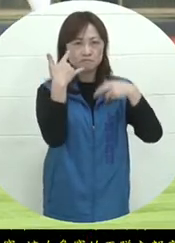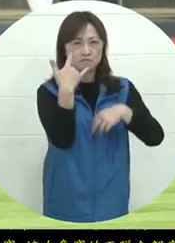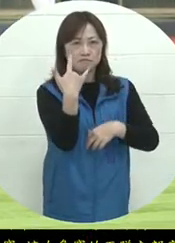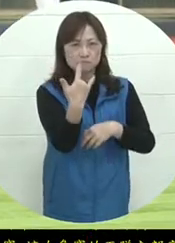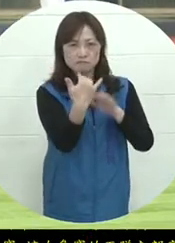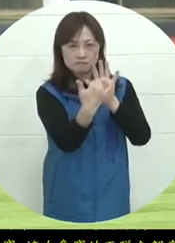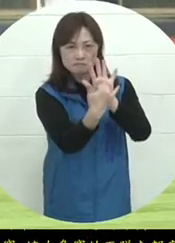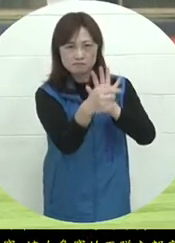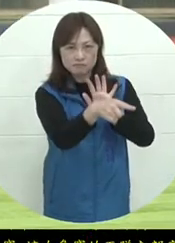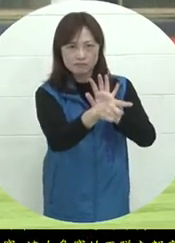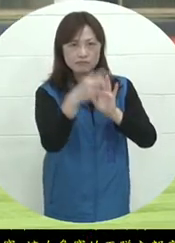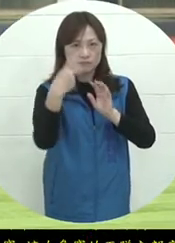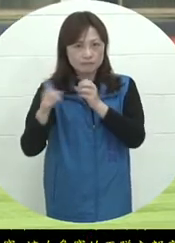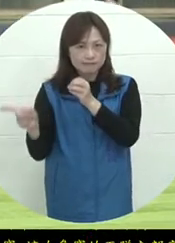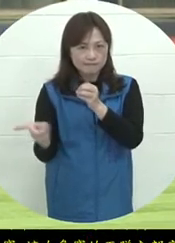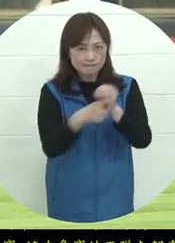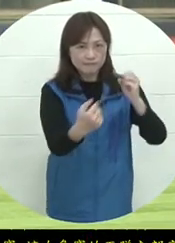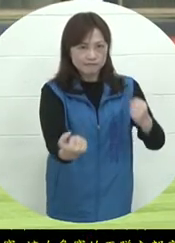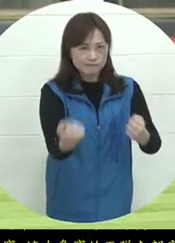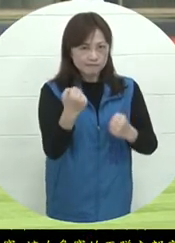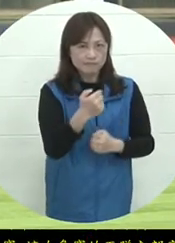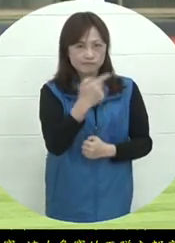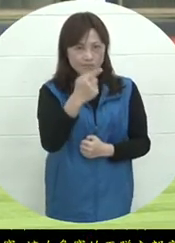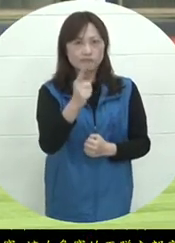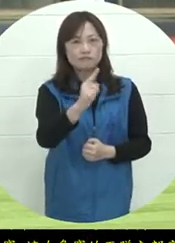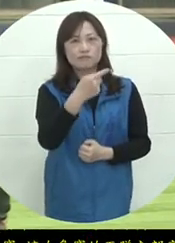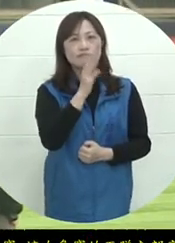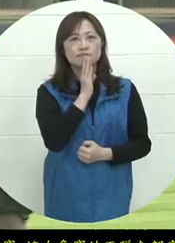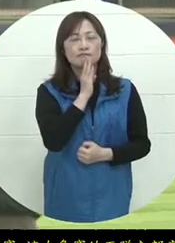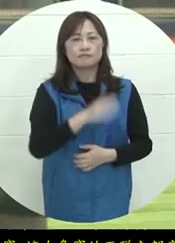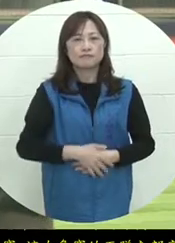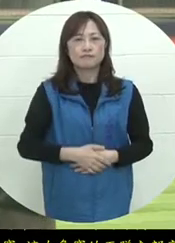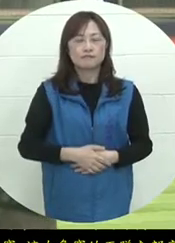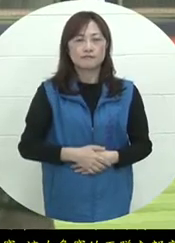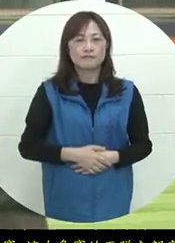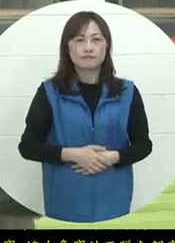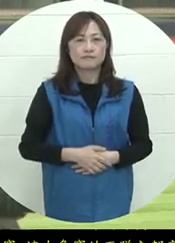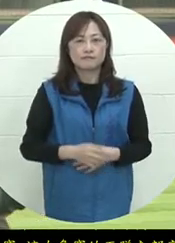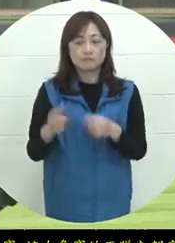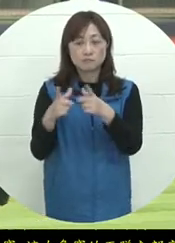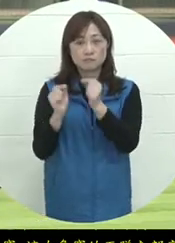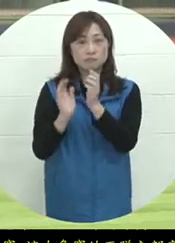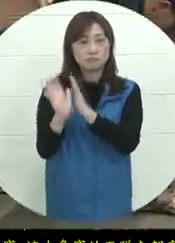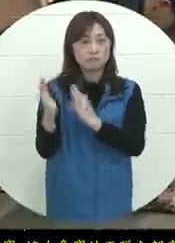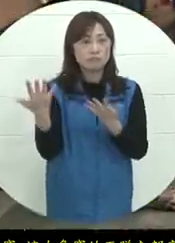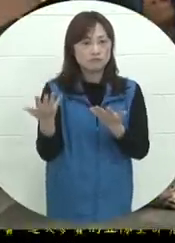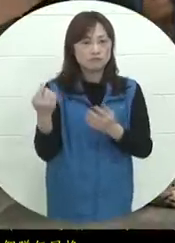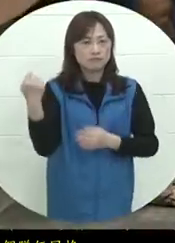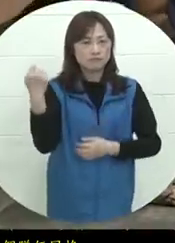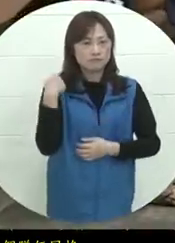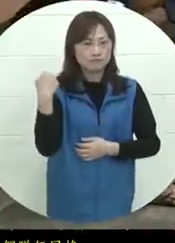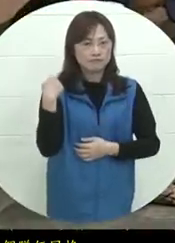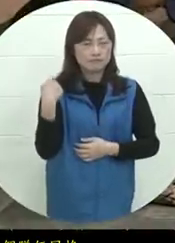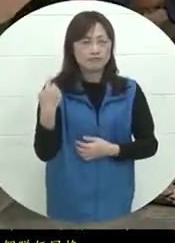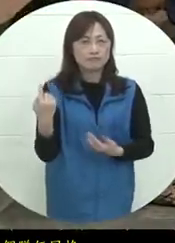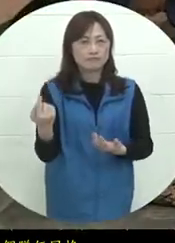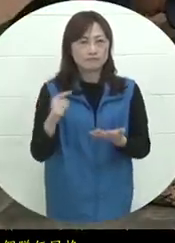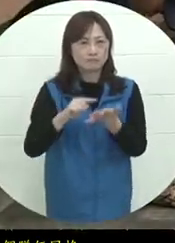, especially in terms of hitting power. What the Japanese team showed yesterday is that they are